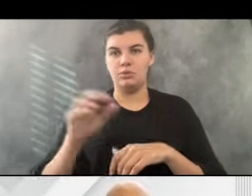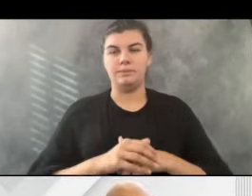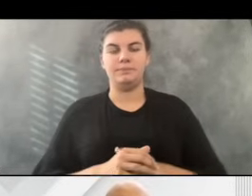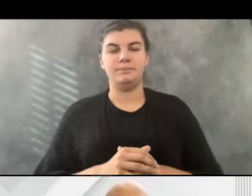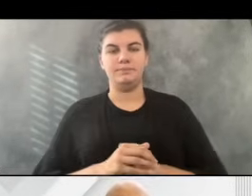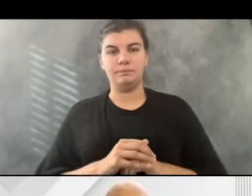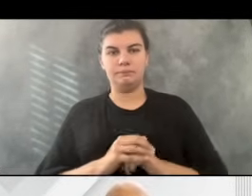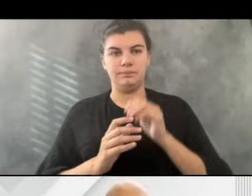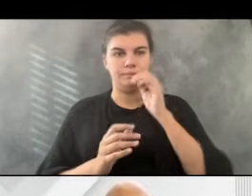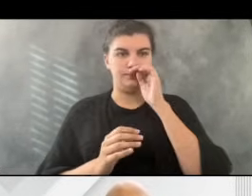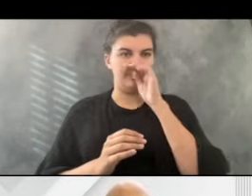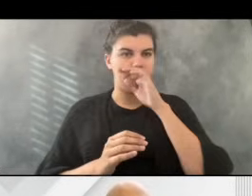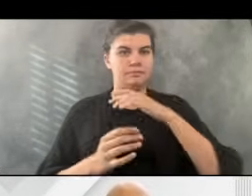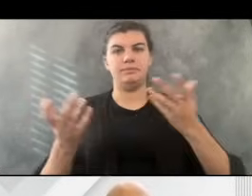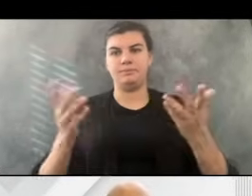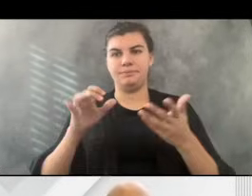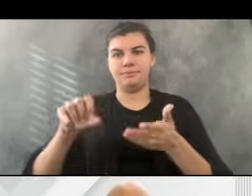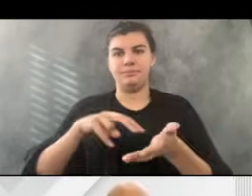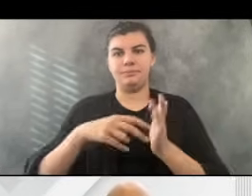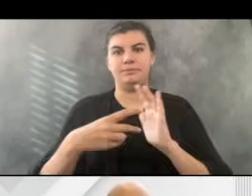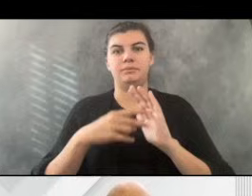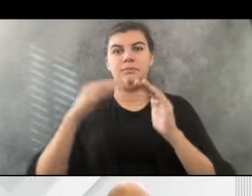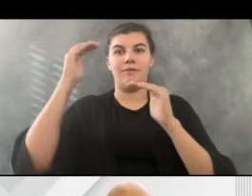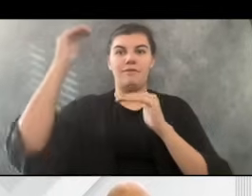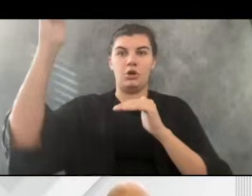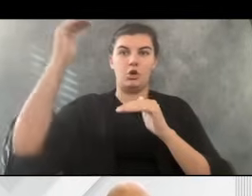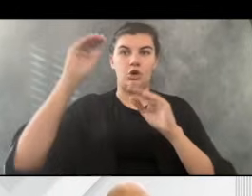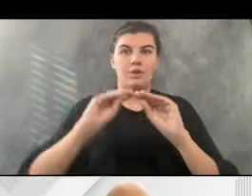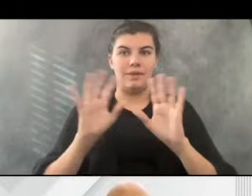Protruding objects and vertical clearance. Protrusion limits: